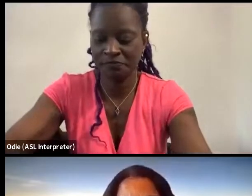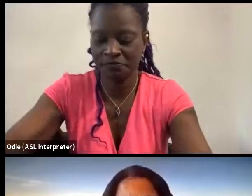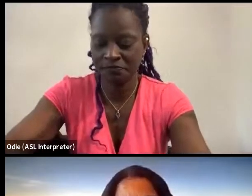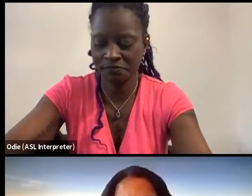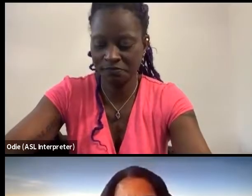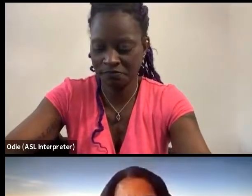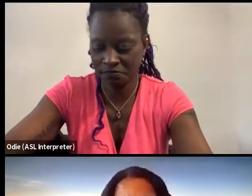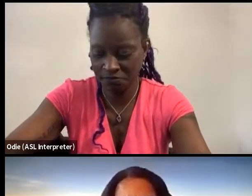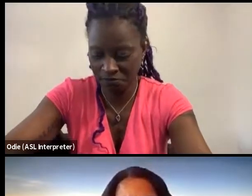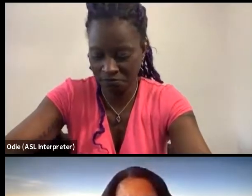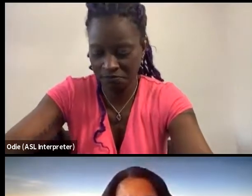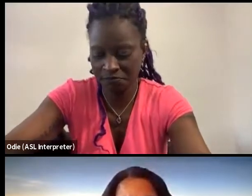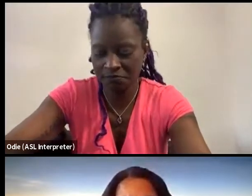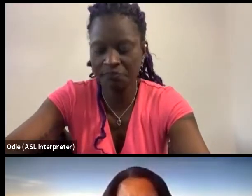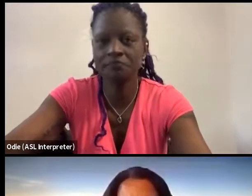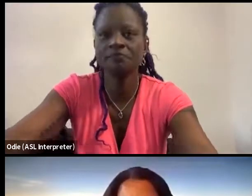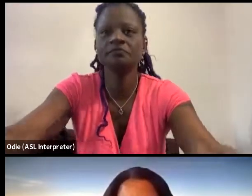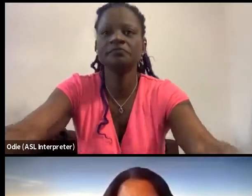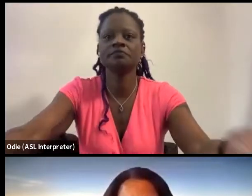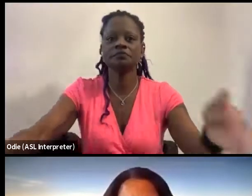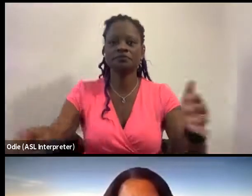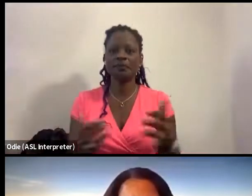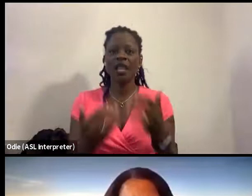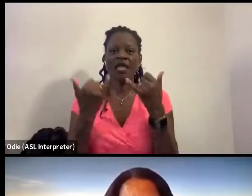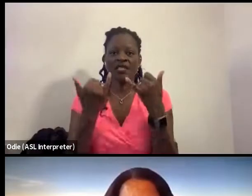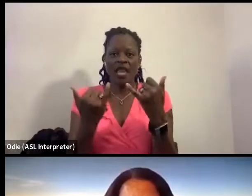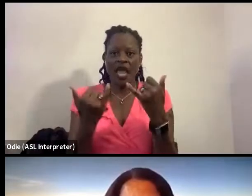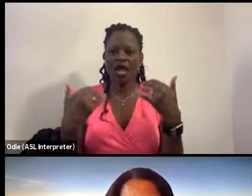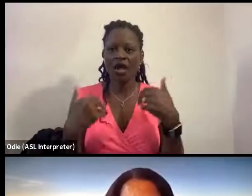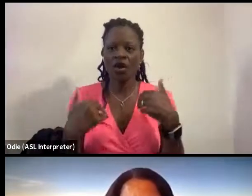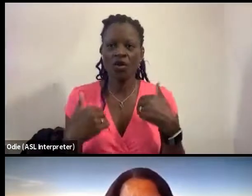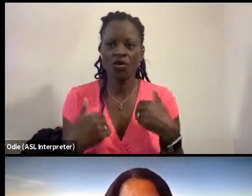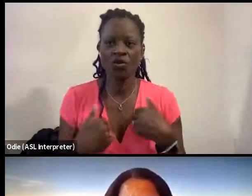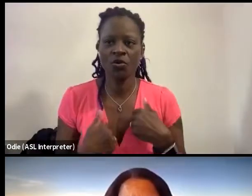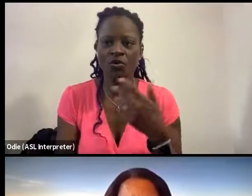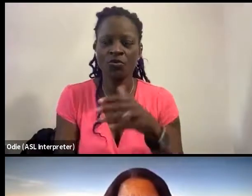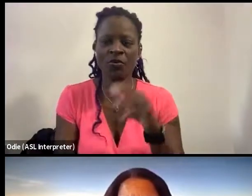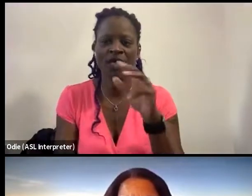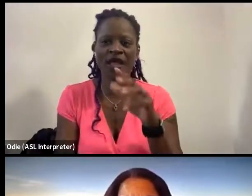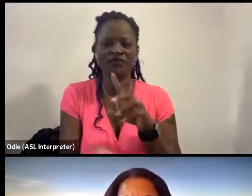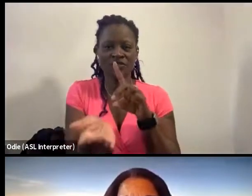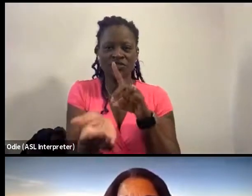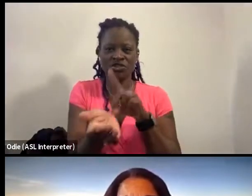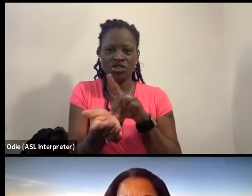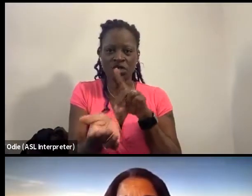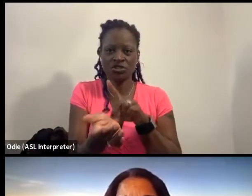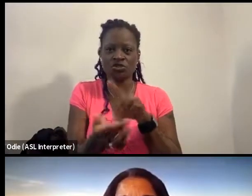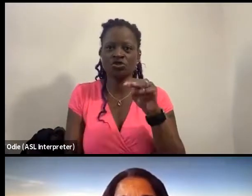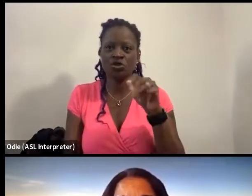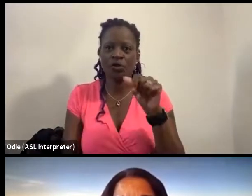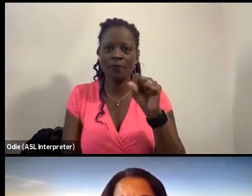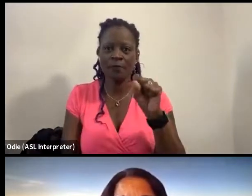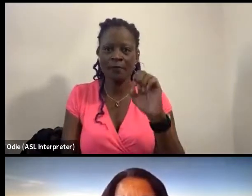Sundari Mase, our health officer, who can share more details about where we are in the pandemic.